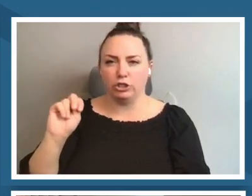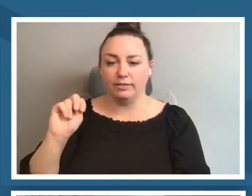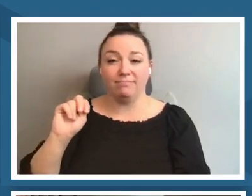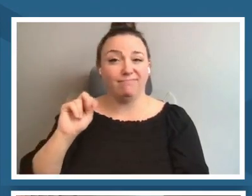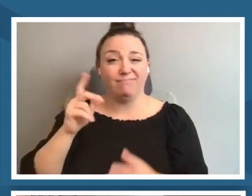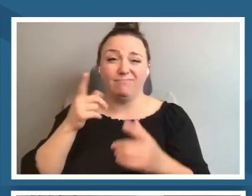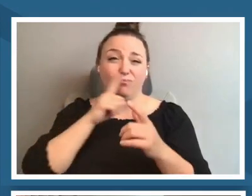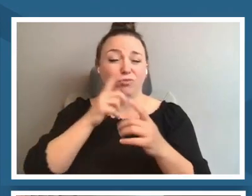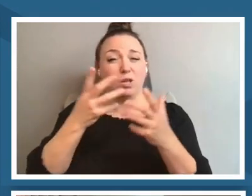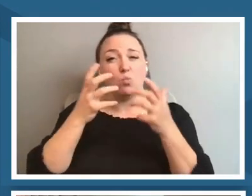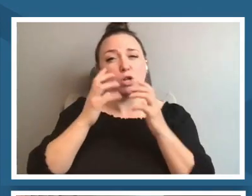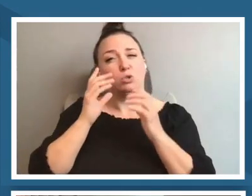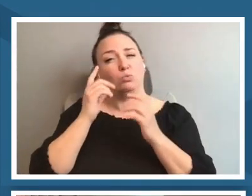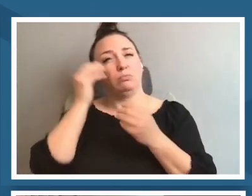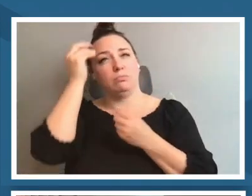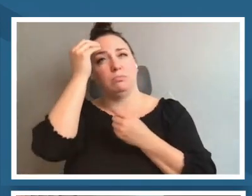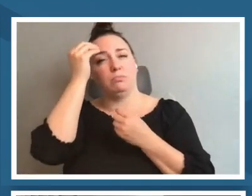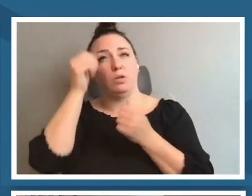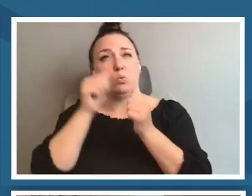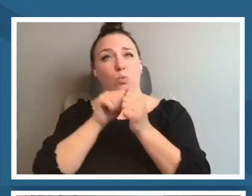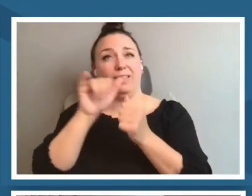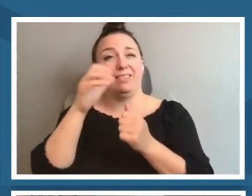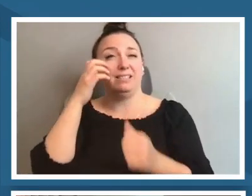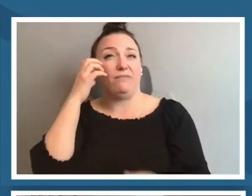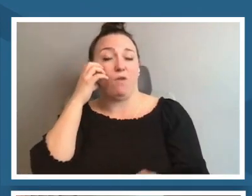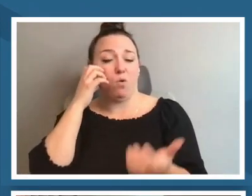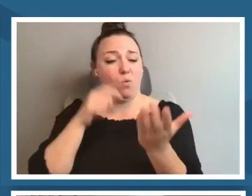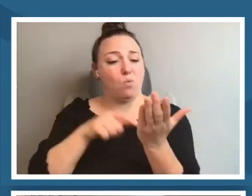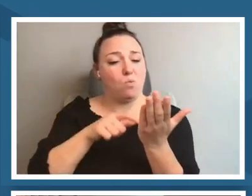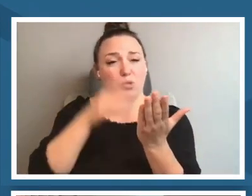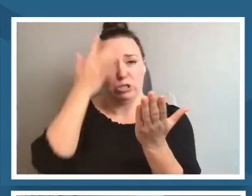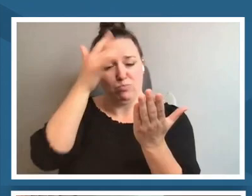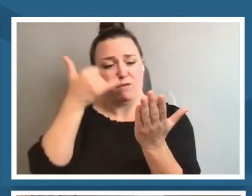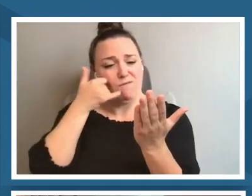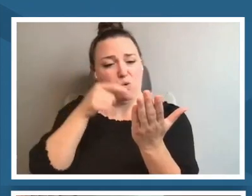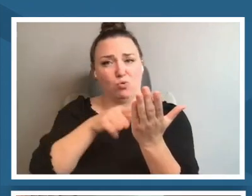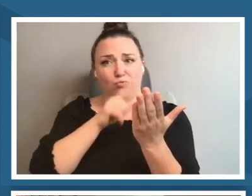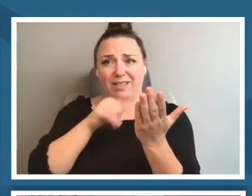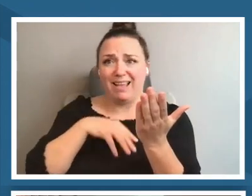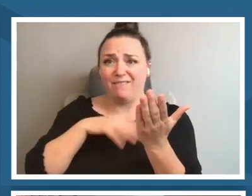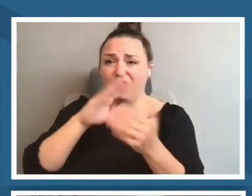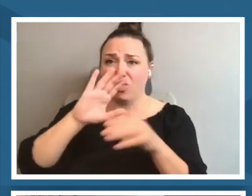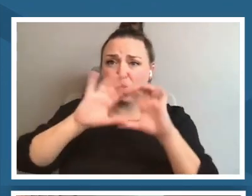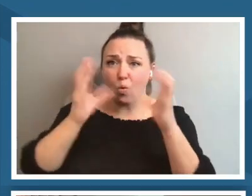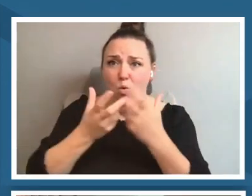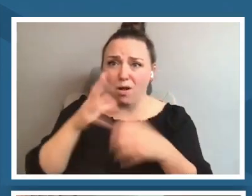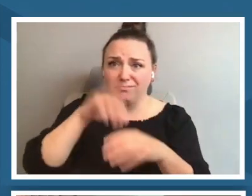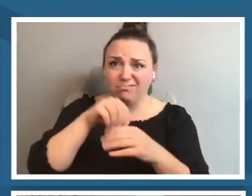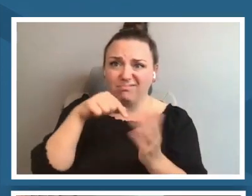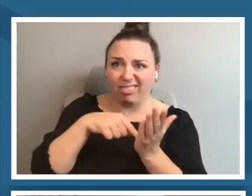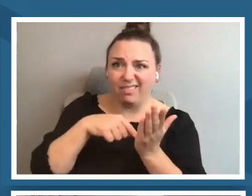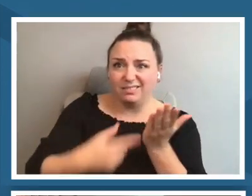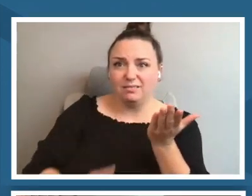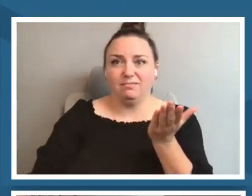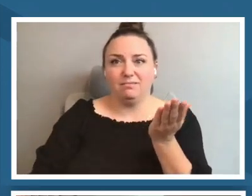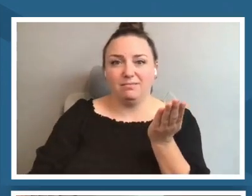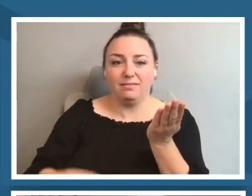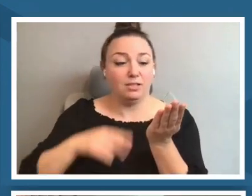the world and so taking that idea of an exploded object